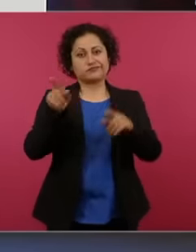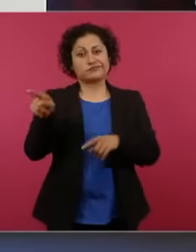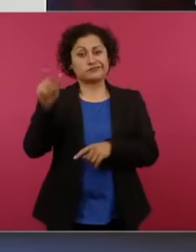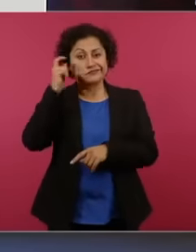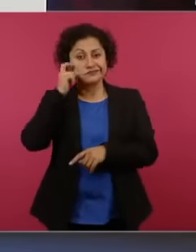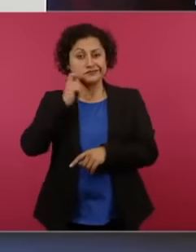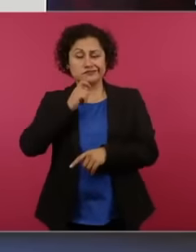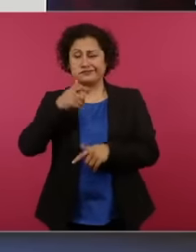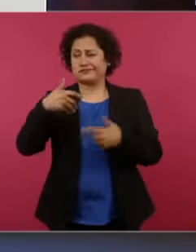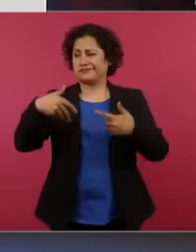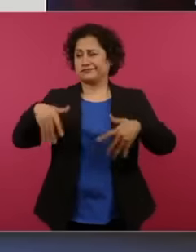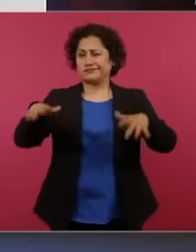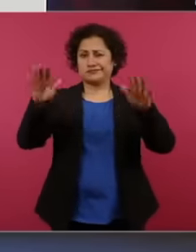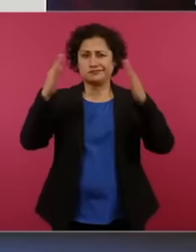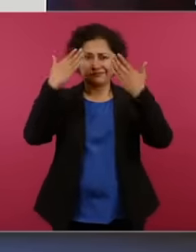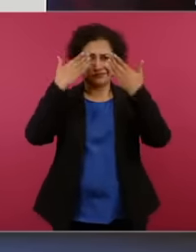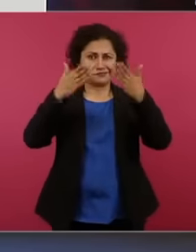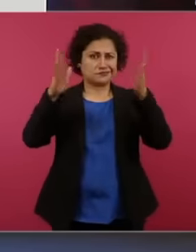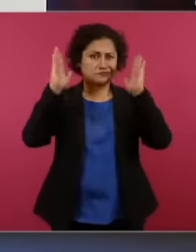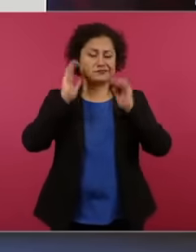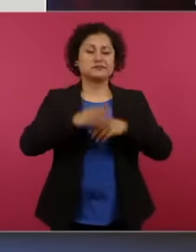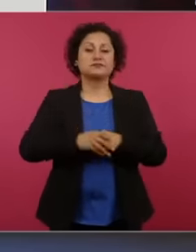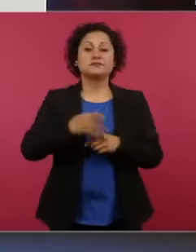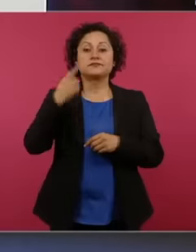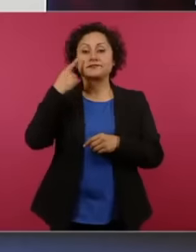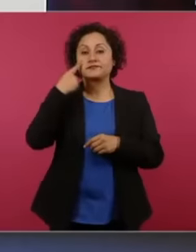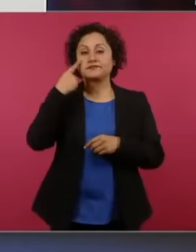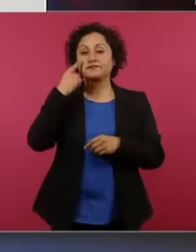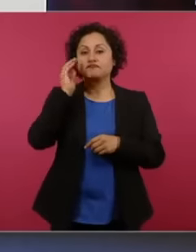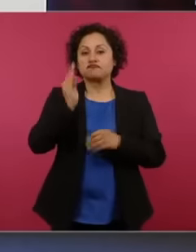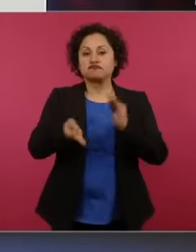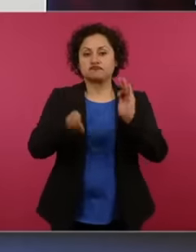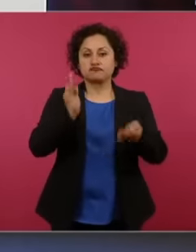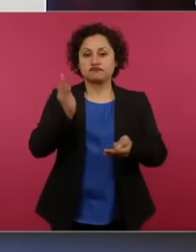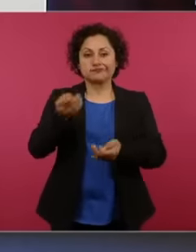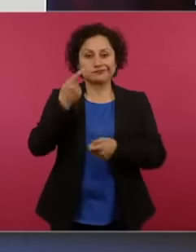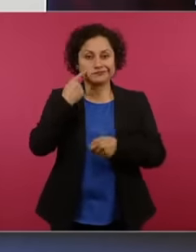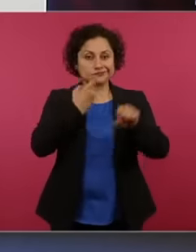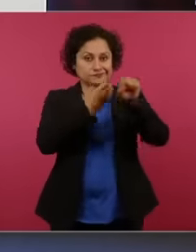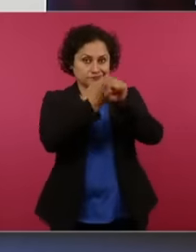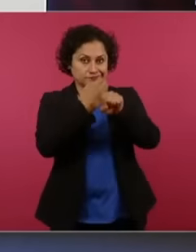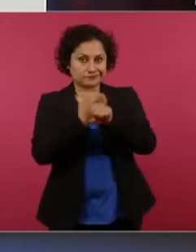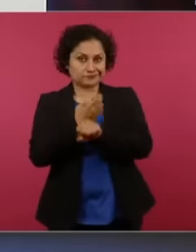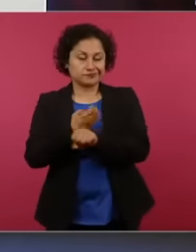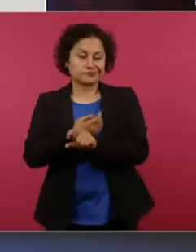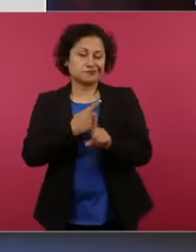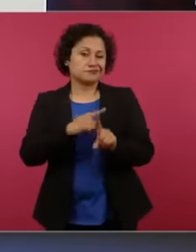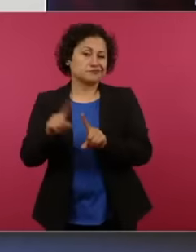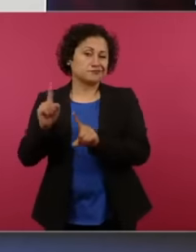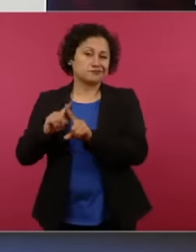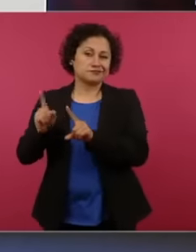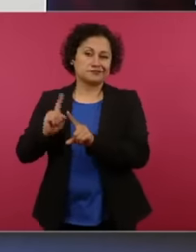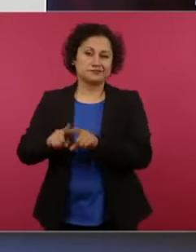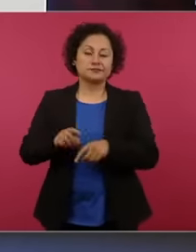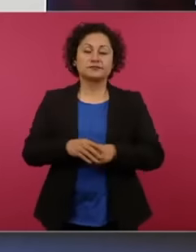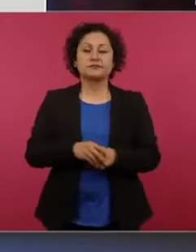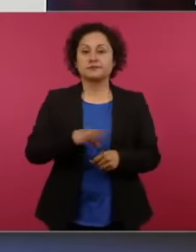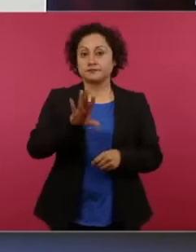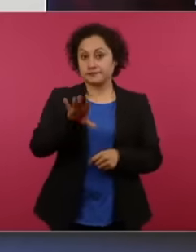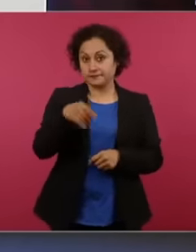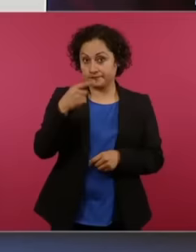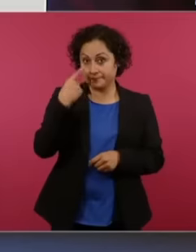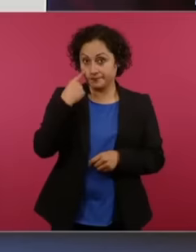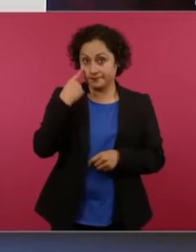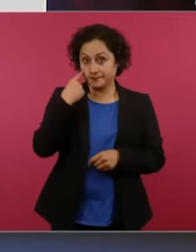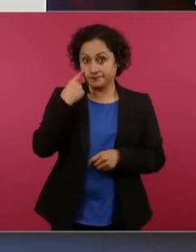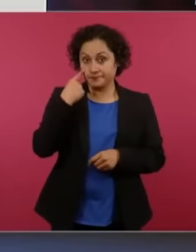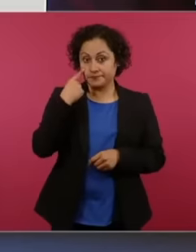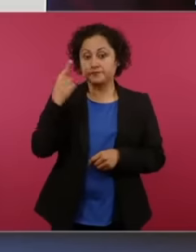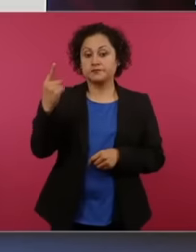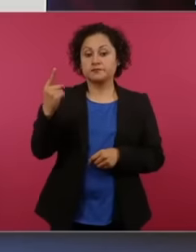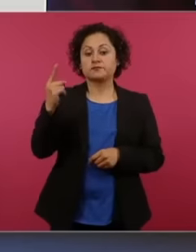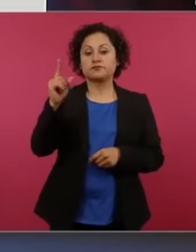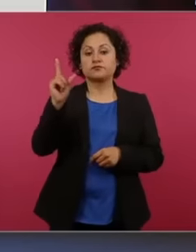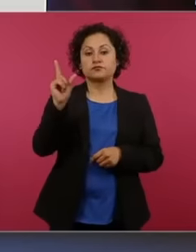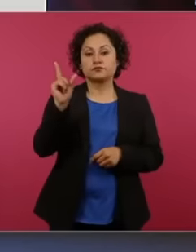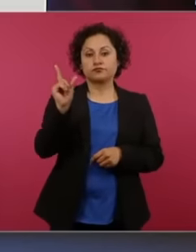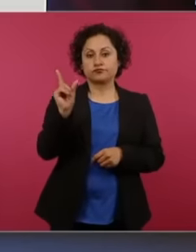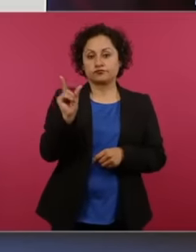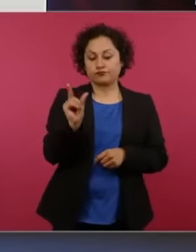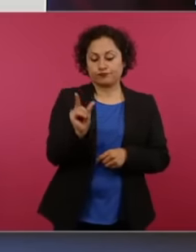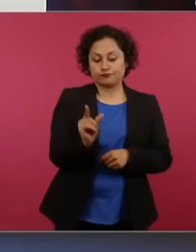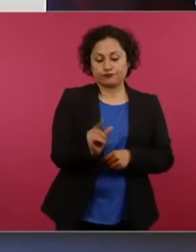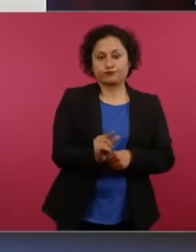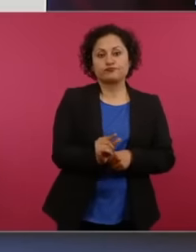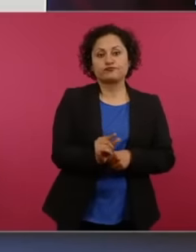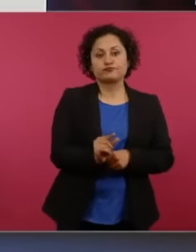approval Sinaloa Baja California Tabasco Yucatan but look Querétaro is starting to go down Well you